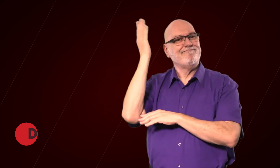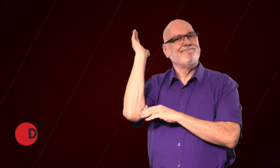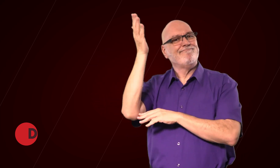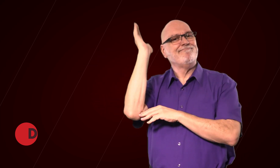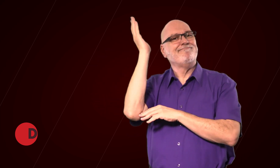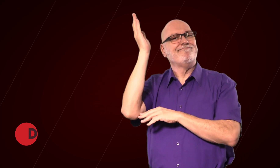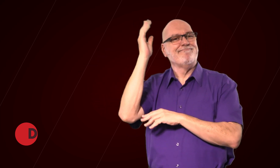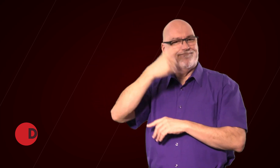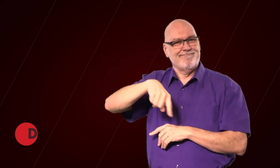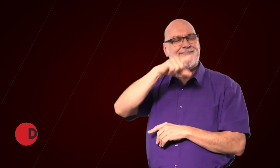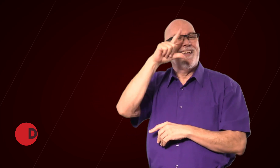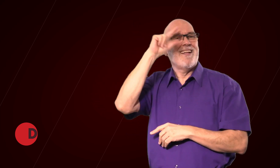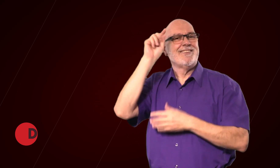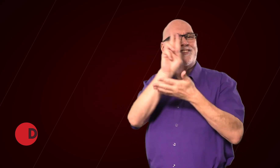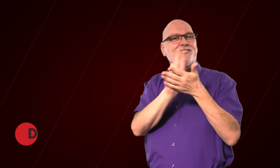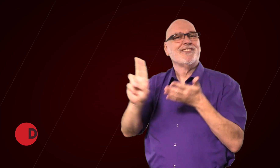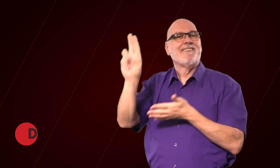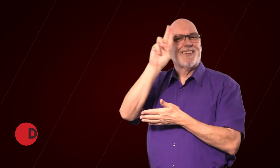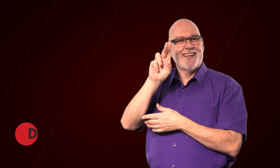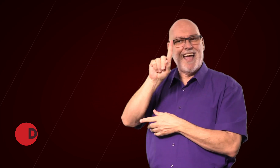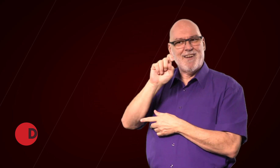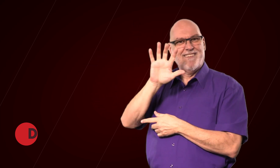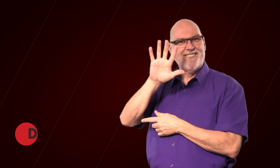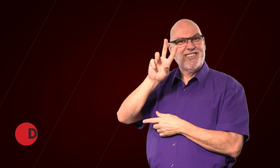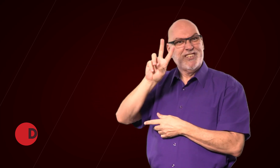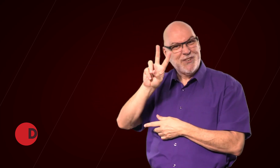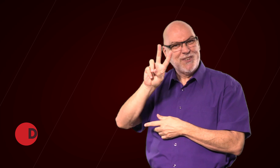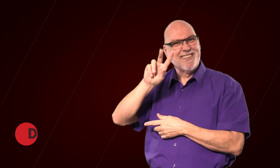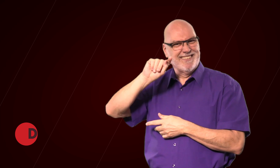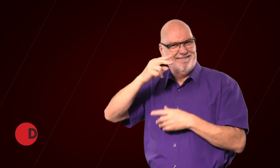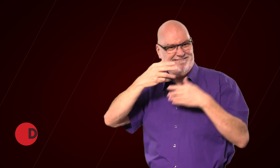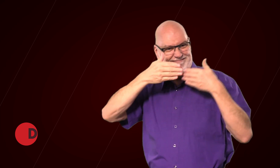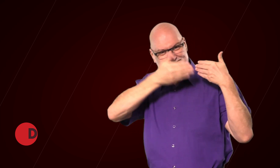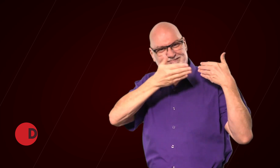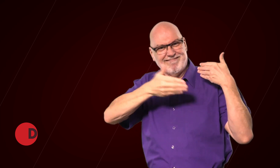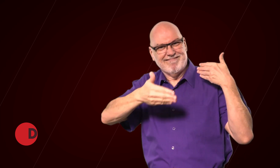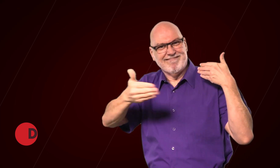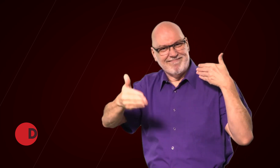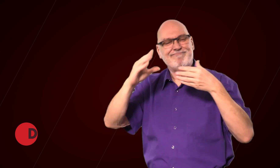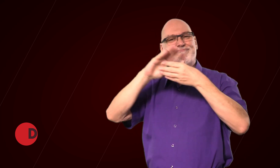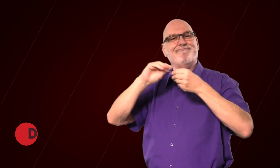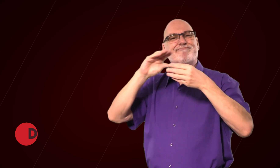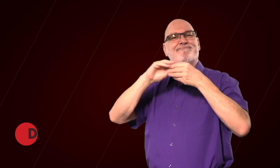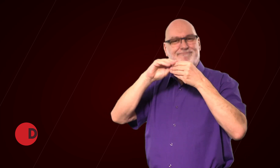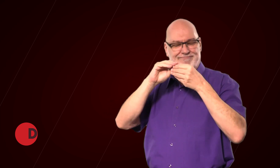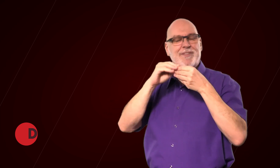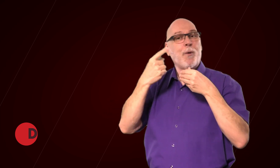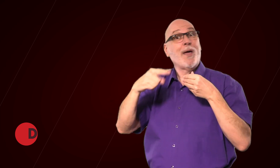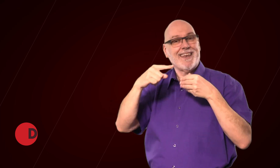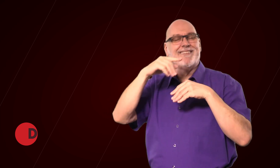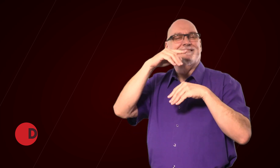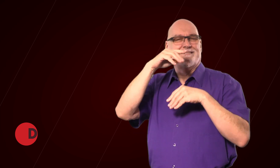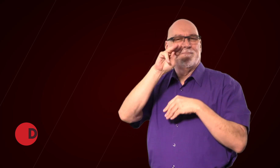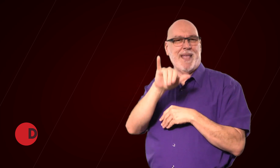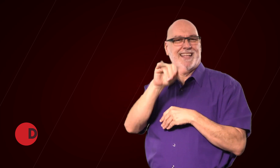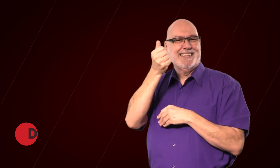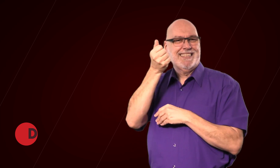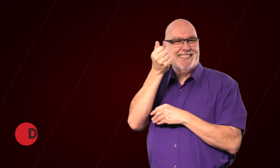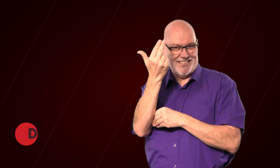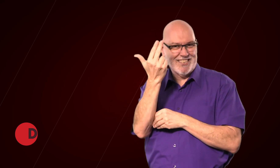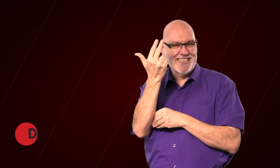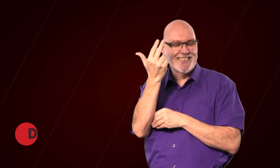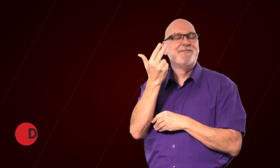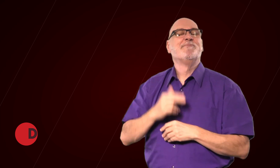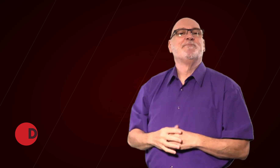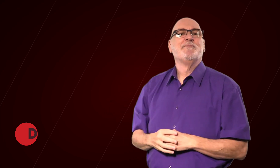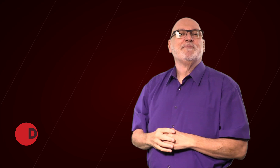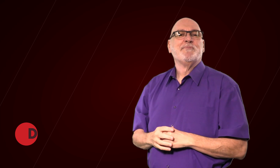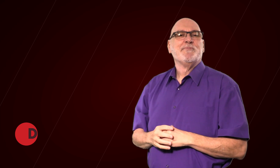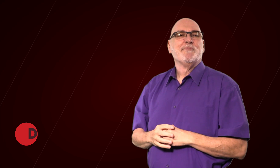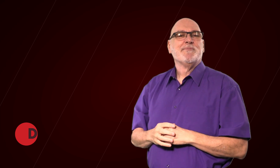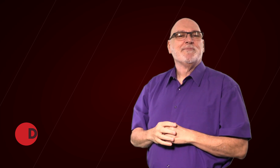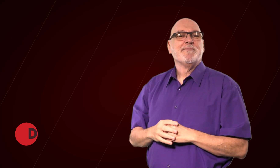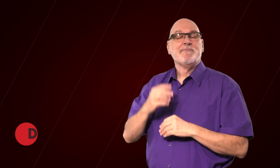to deliver Gallaudet University's 152nd commencement address on May 13.